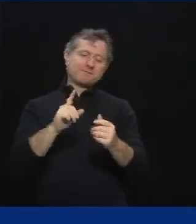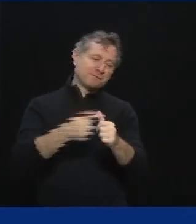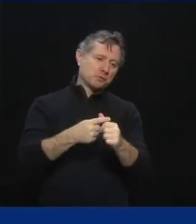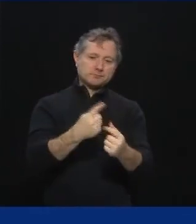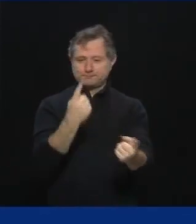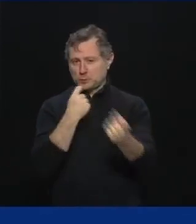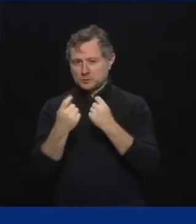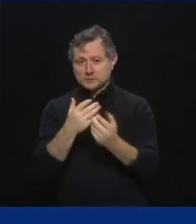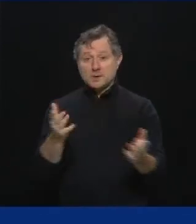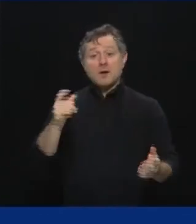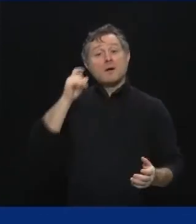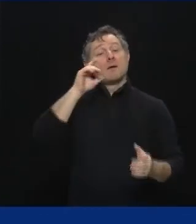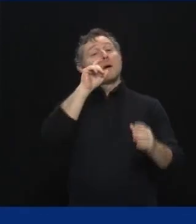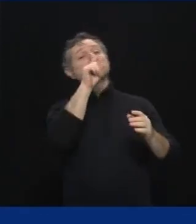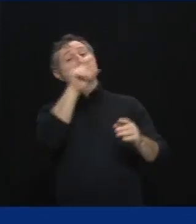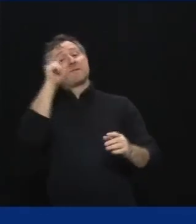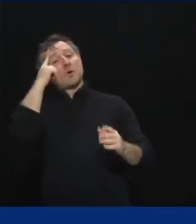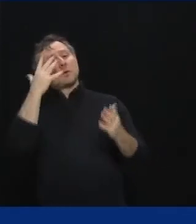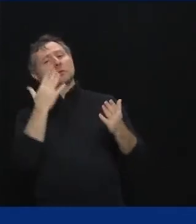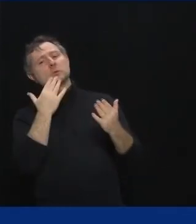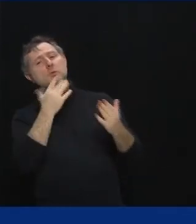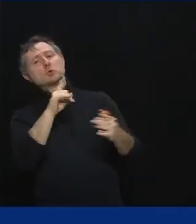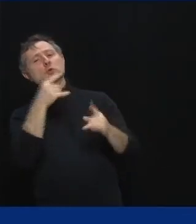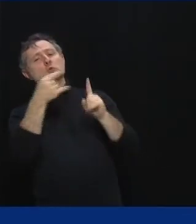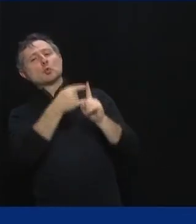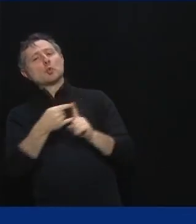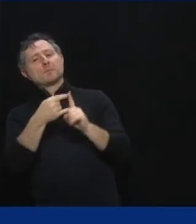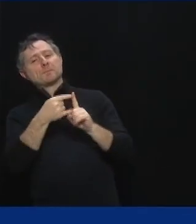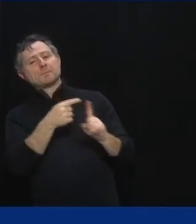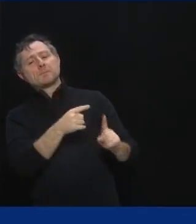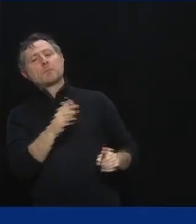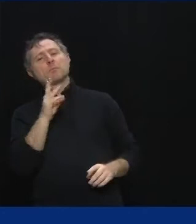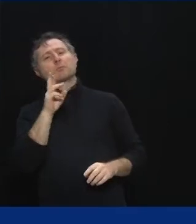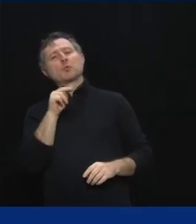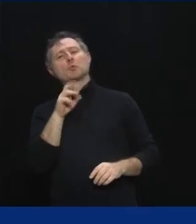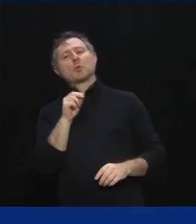LET'S LISTEN TO A COUPLE OF ZOOM QUESTIONS. THANK YOU VERY MUCH, GOVERNOR.